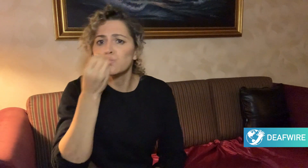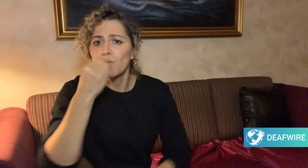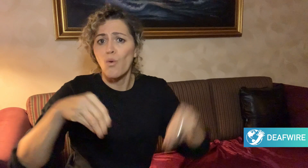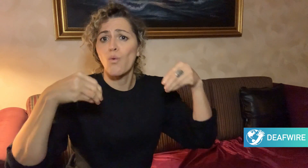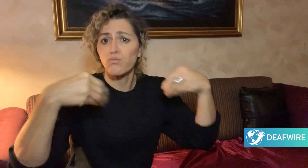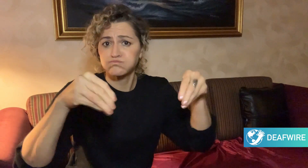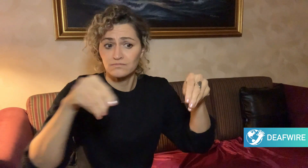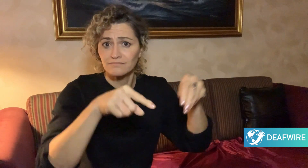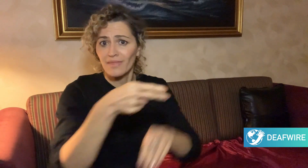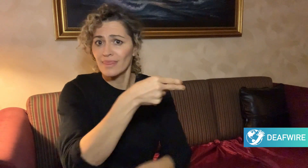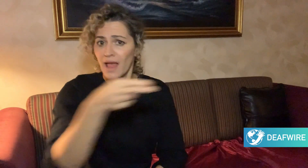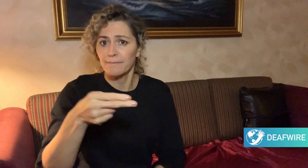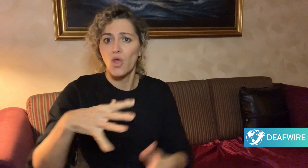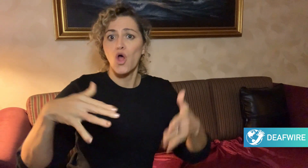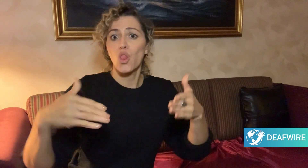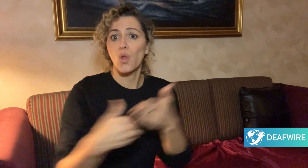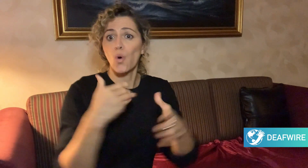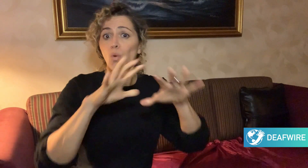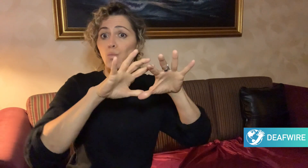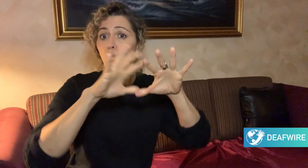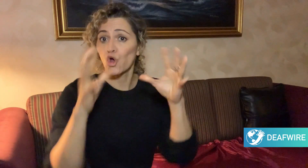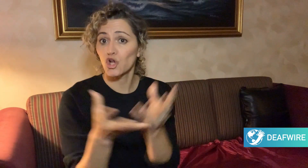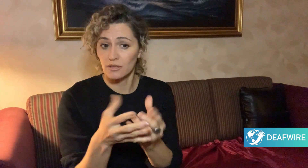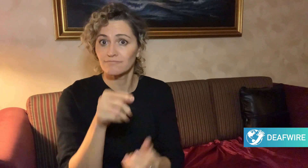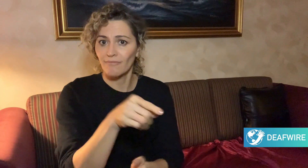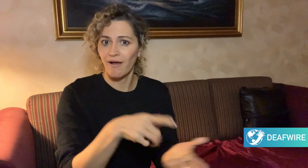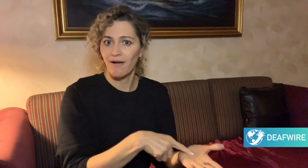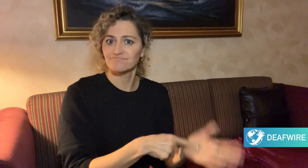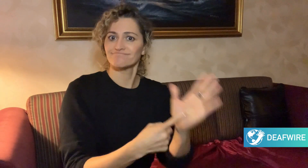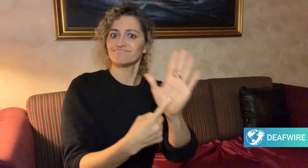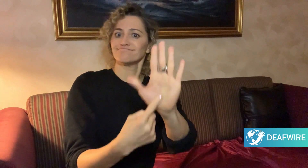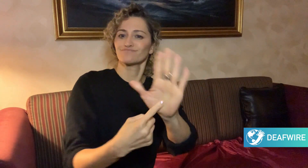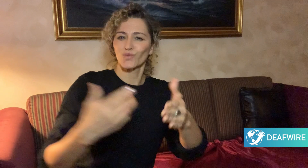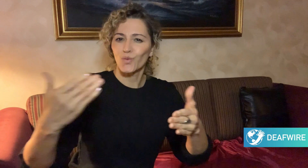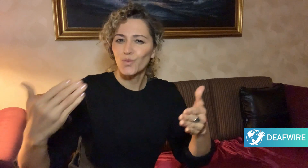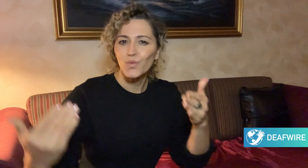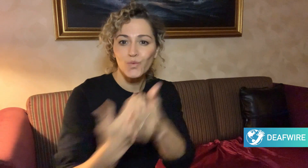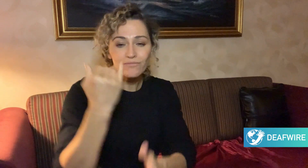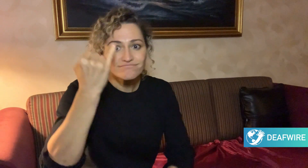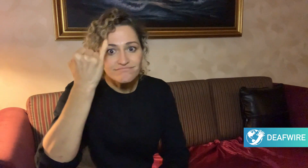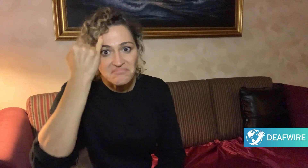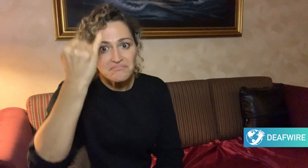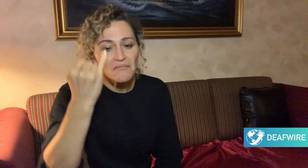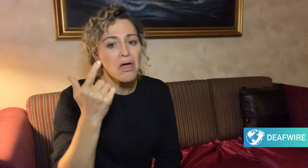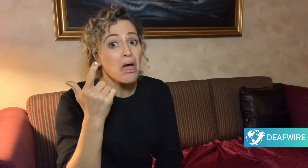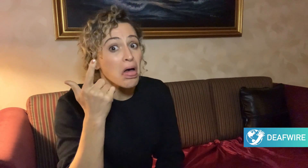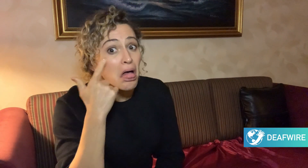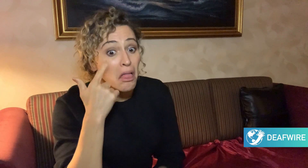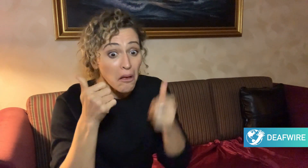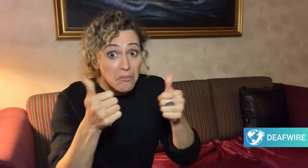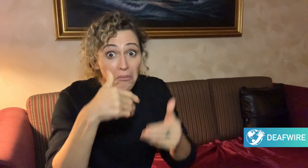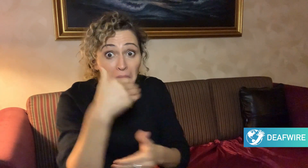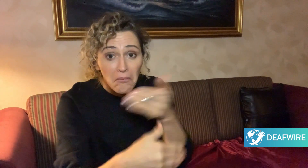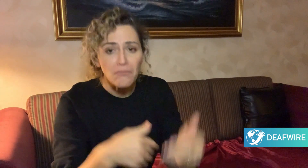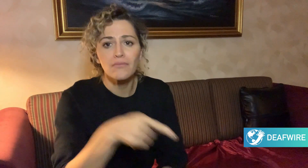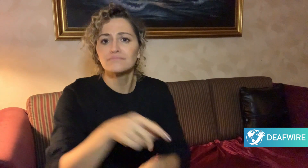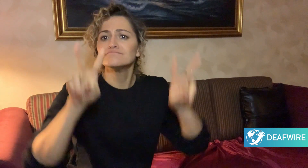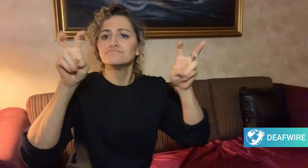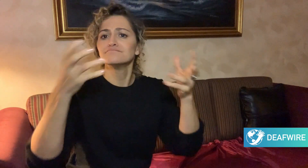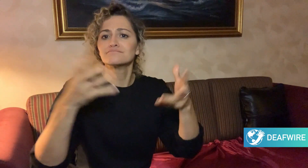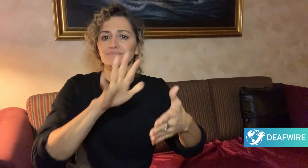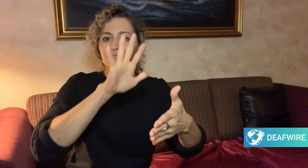unveiled a trial “sign language” aisle at checkout.